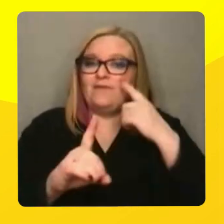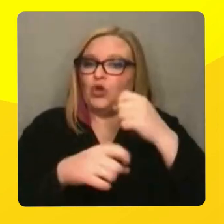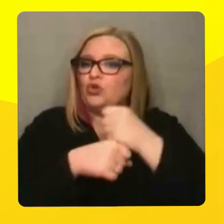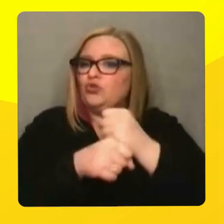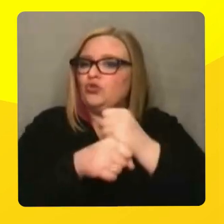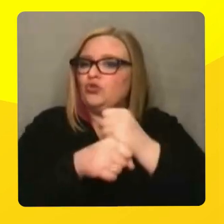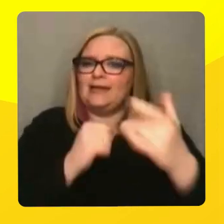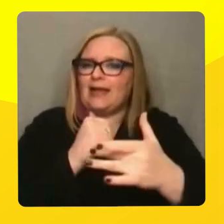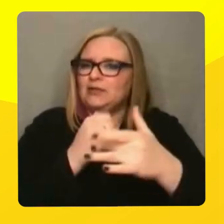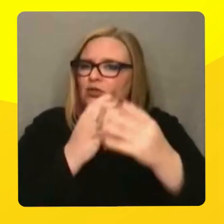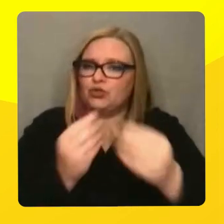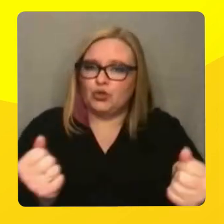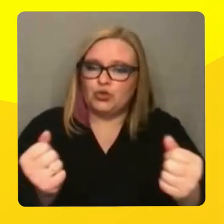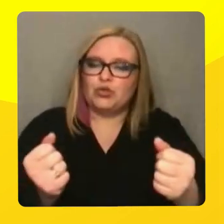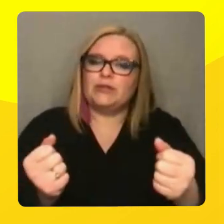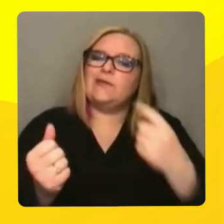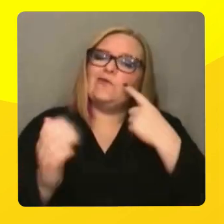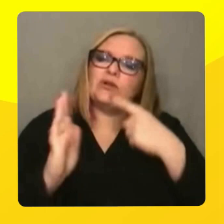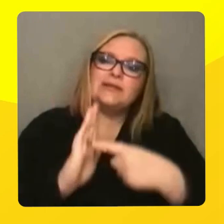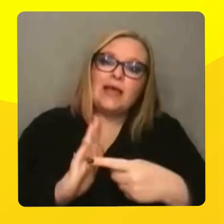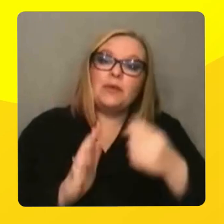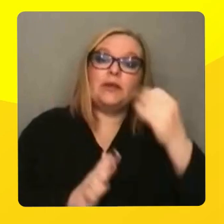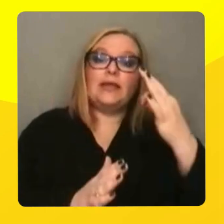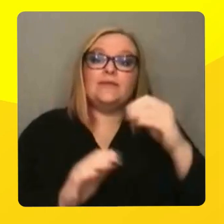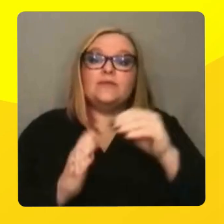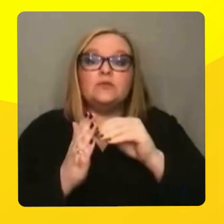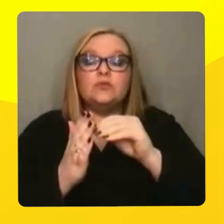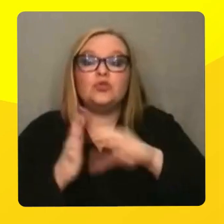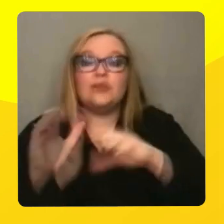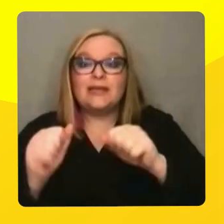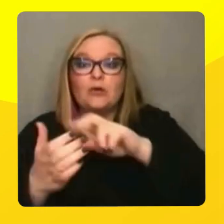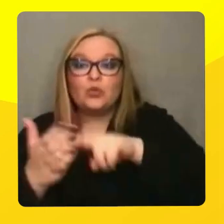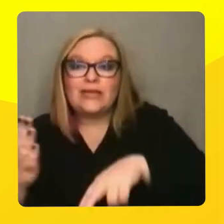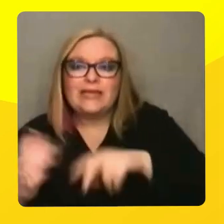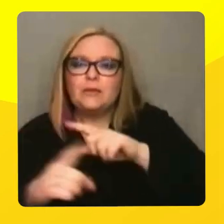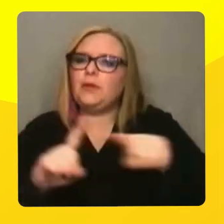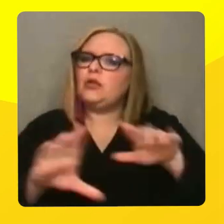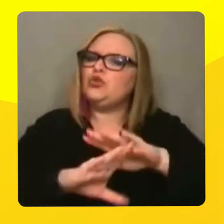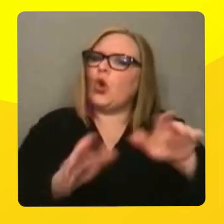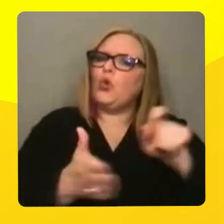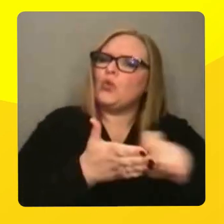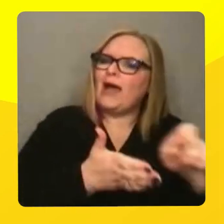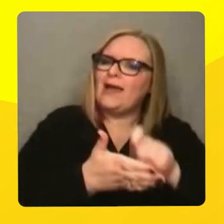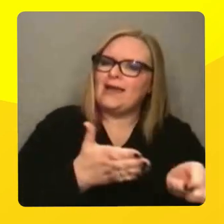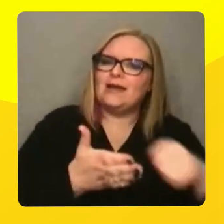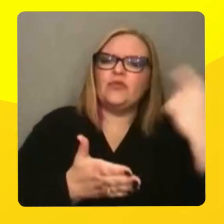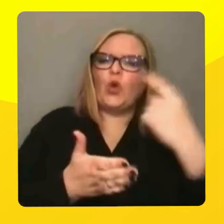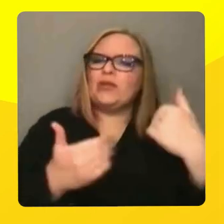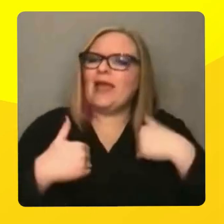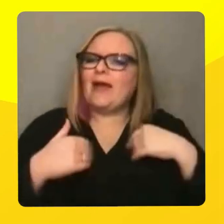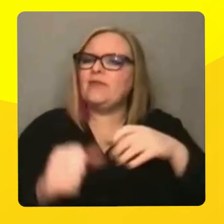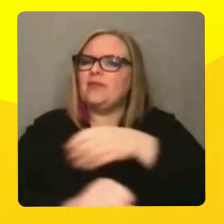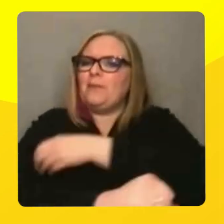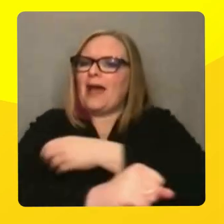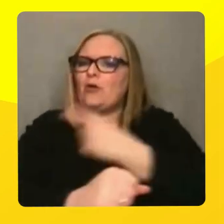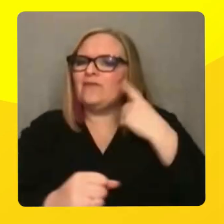It's like if students could read but not write. They have the power only to adopt or ignore solutions that someone else made.